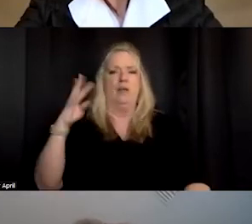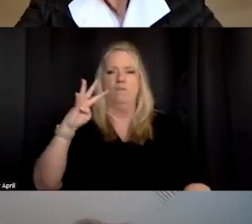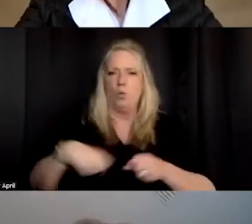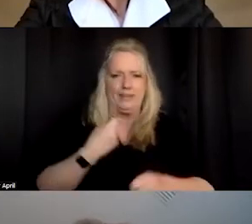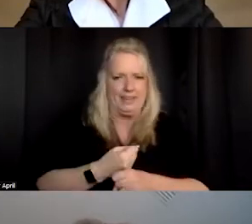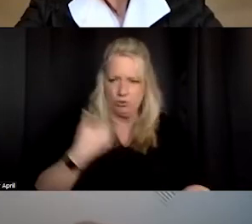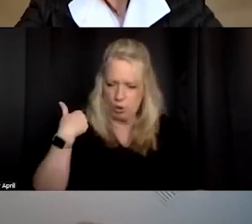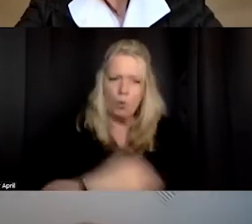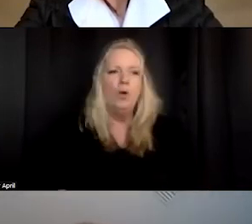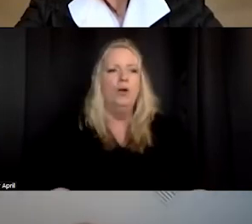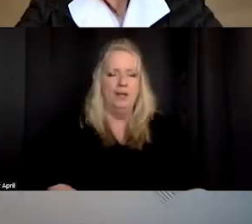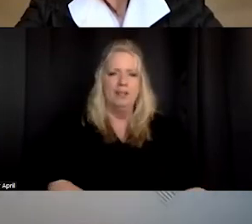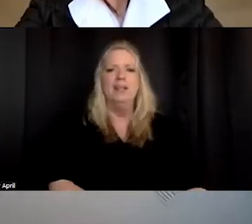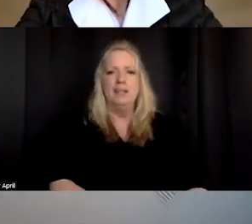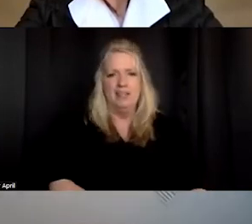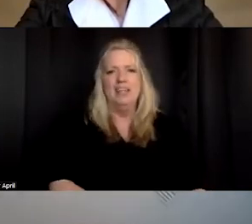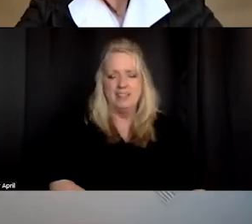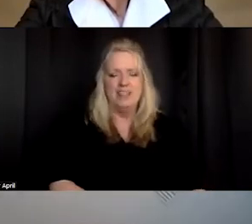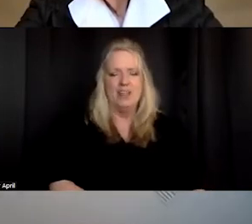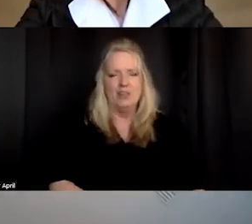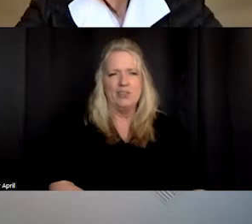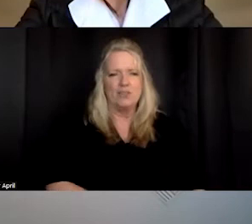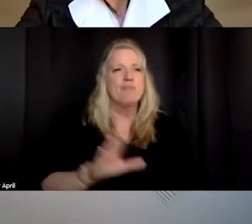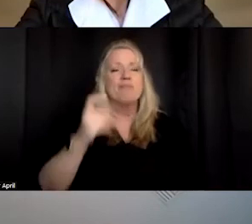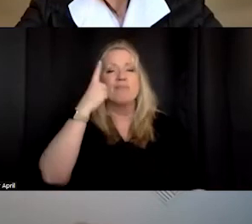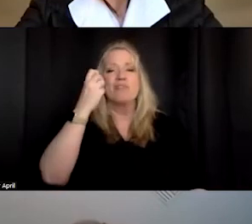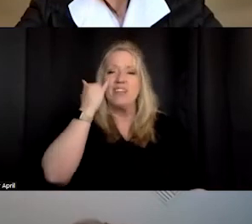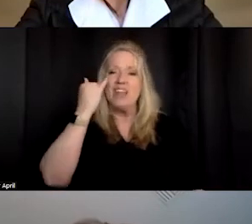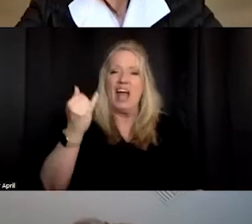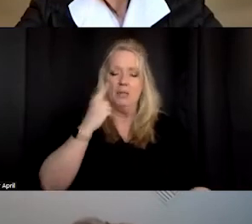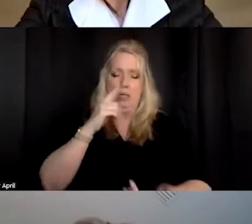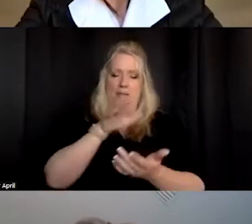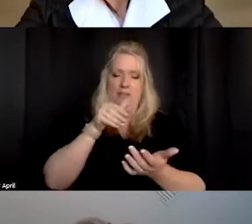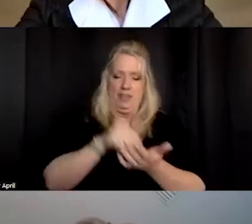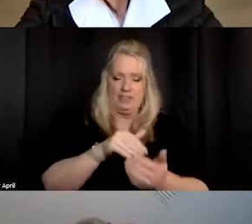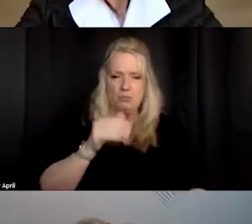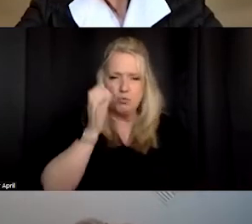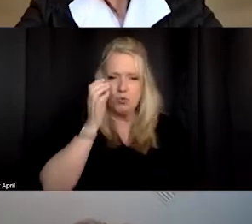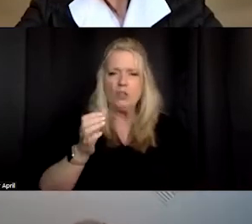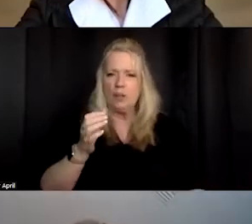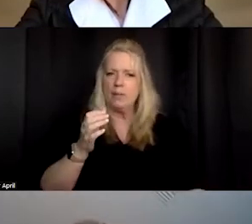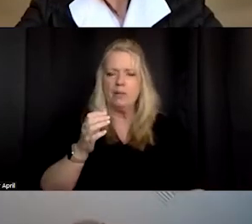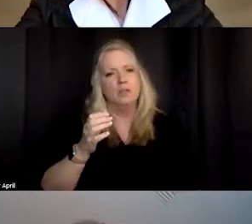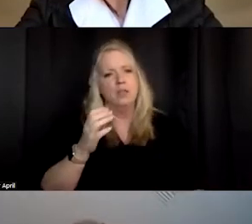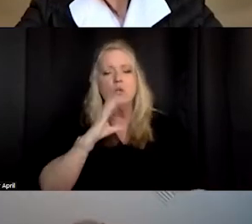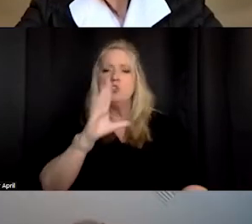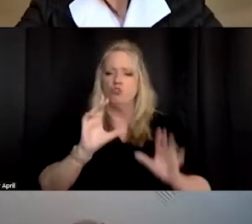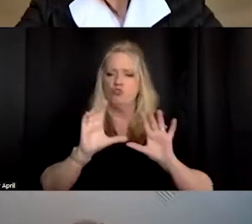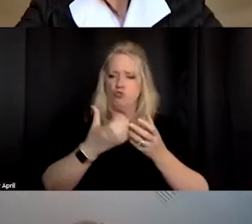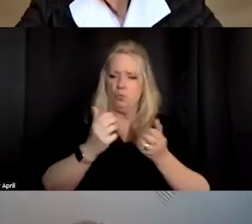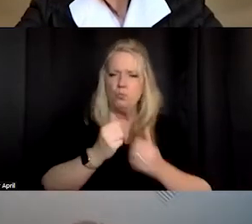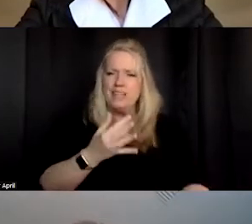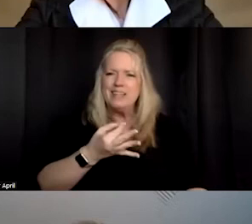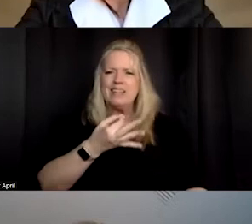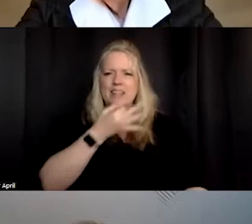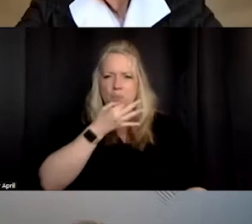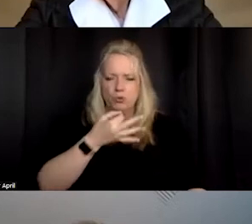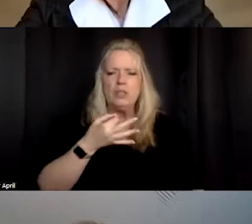AND THE THE IDEA, THE CENTRAL CONCEPT IS THERE IS A GROUP WITH EXPERTISE. OR THE KNOWLEDGE